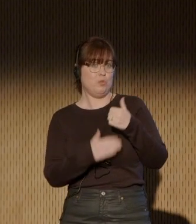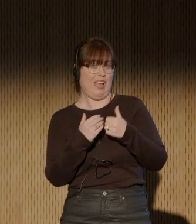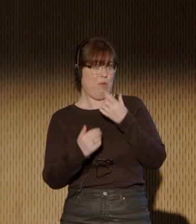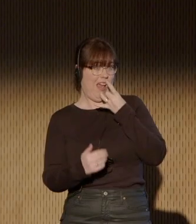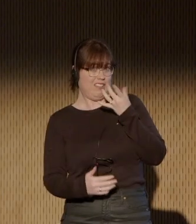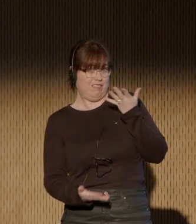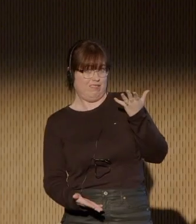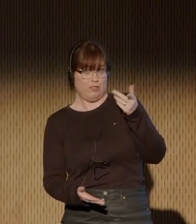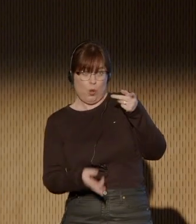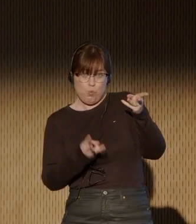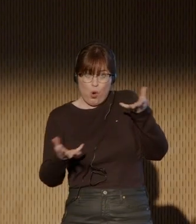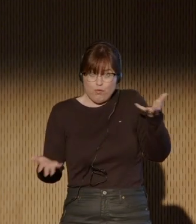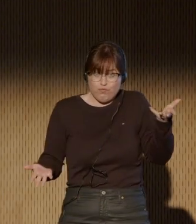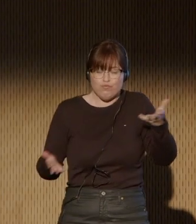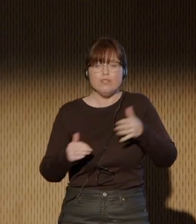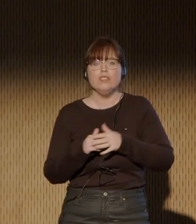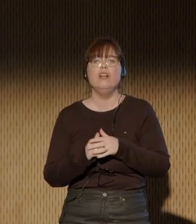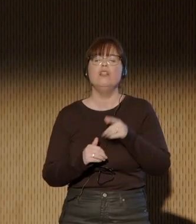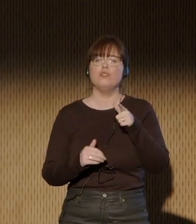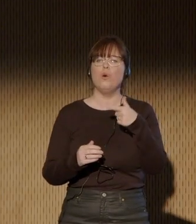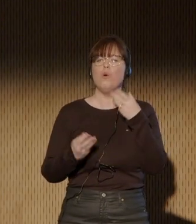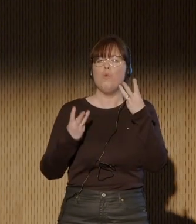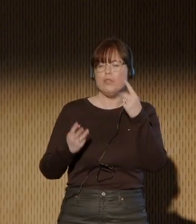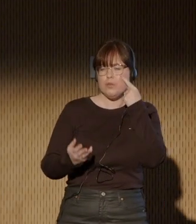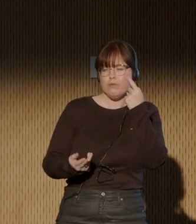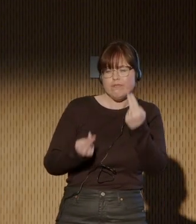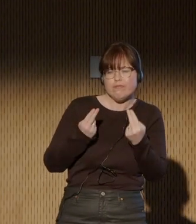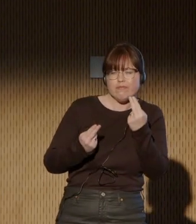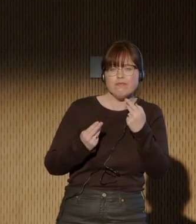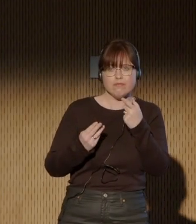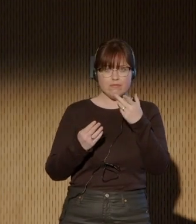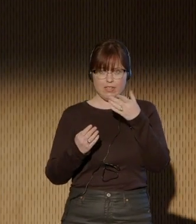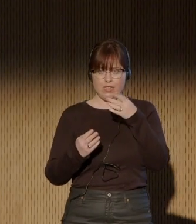framework for addressing or assessing the impact of universal design. So it was mentioned earlier